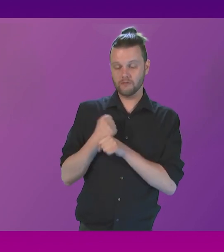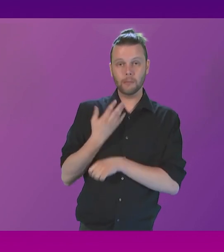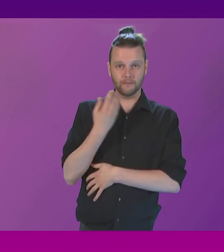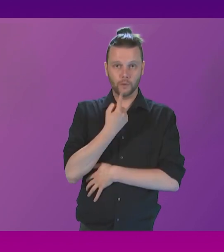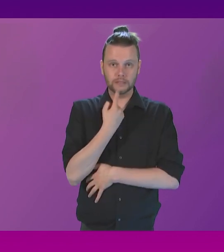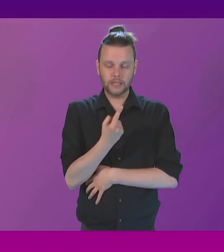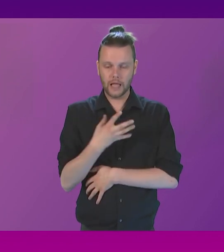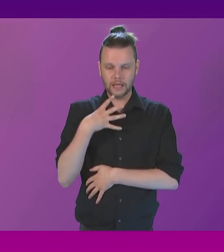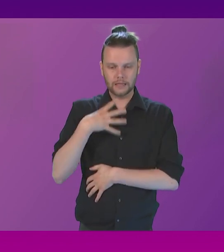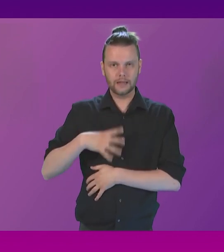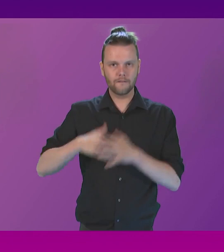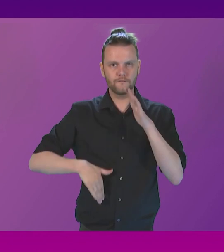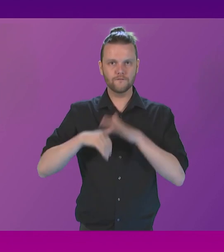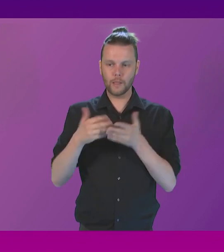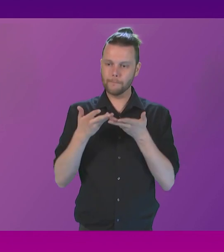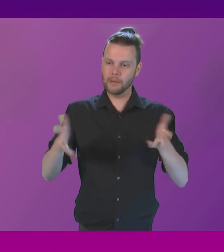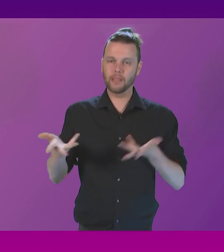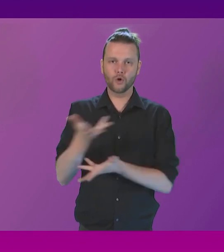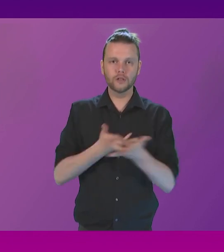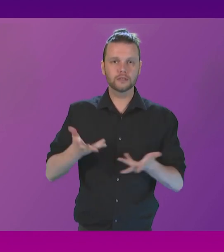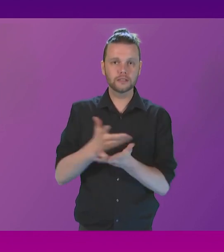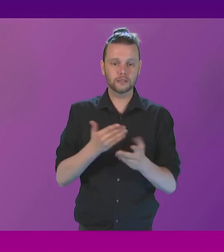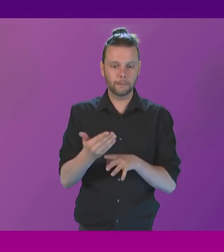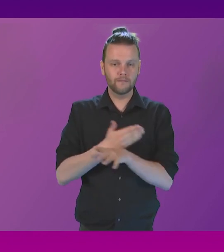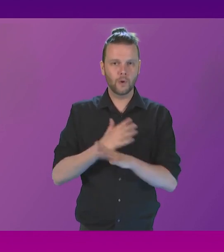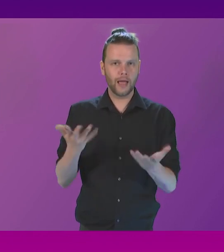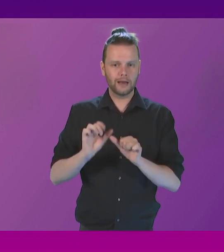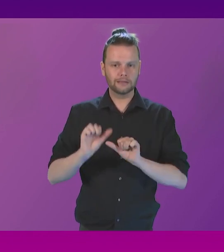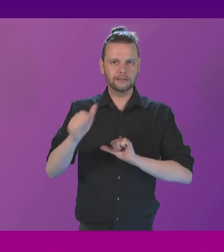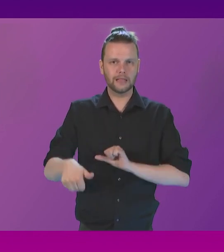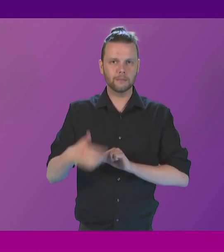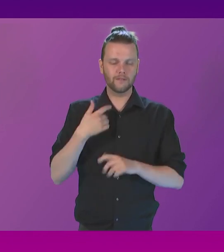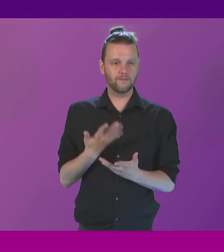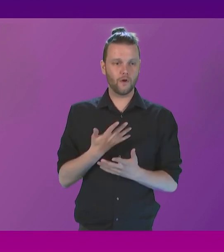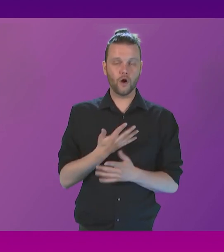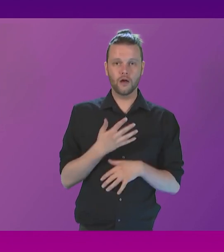would have to be a full public consultation before taking any steps to raise the minimum